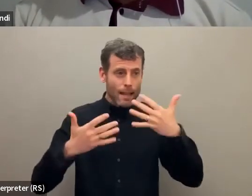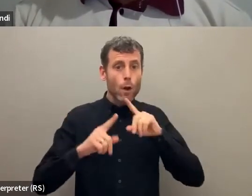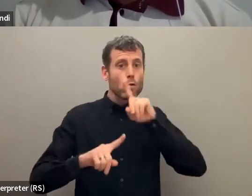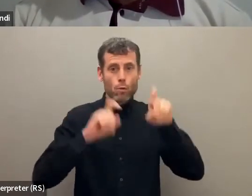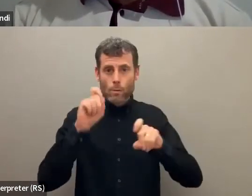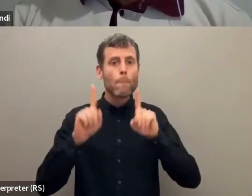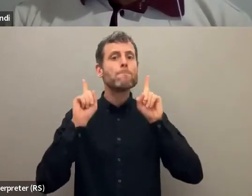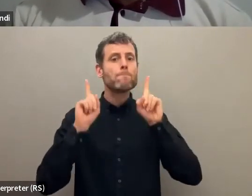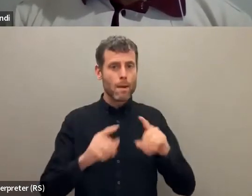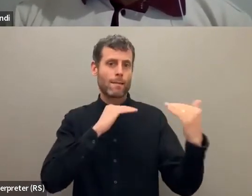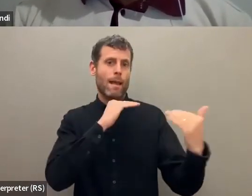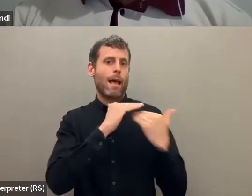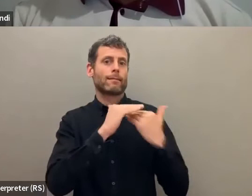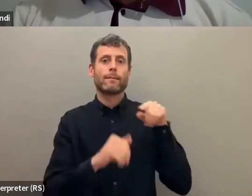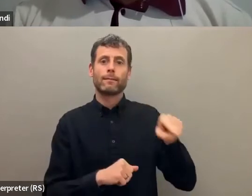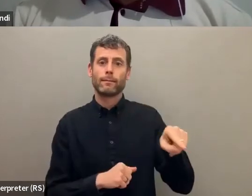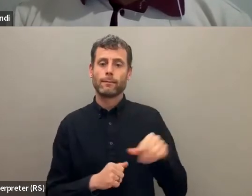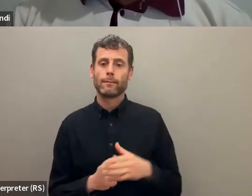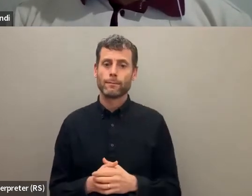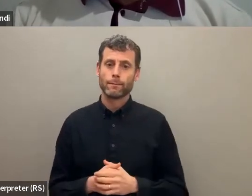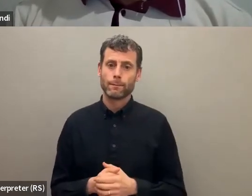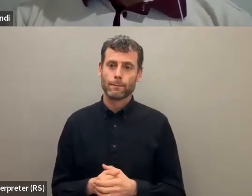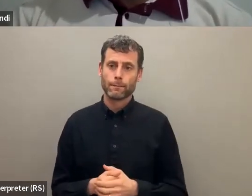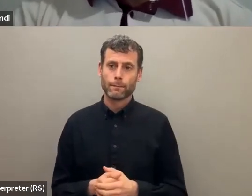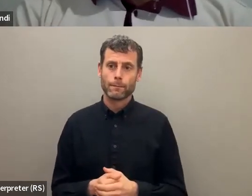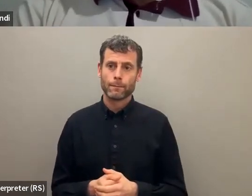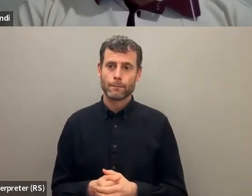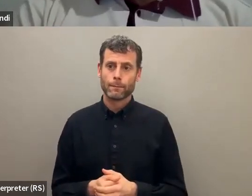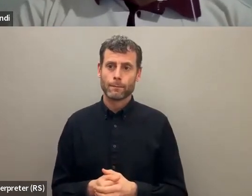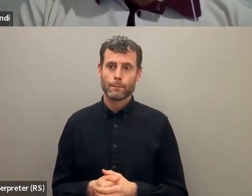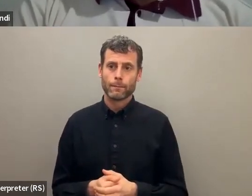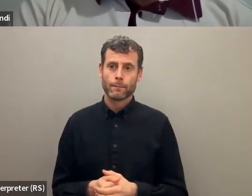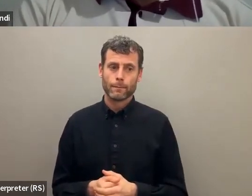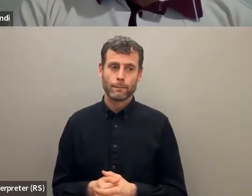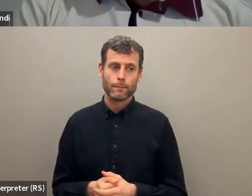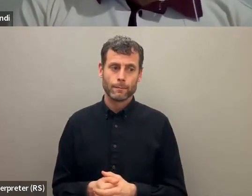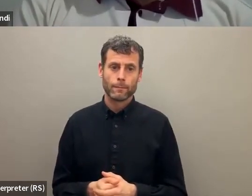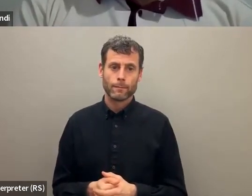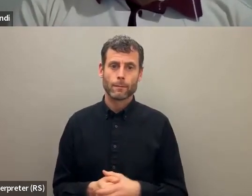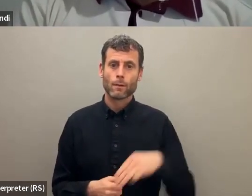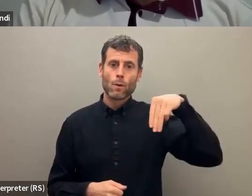Jennifer Madans: This applies to all data collections, whether or not they obtain information on disability I think it's critically important to remember.